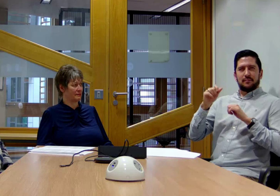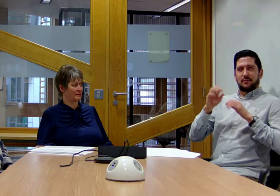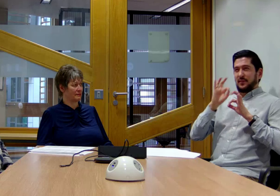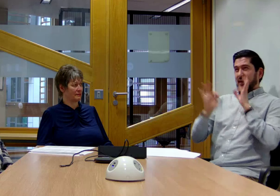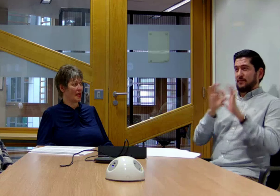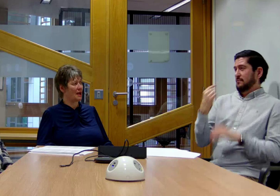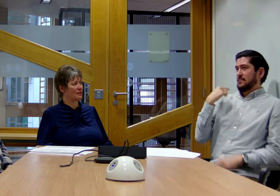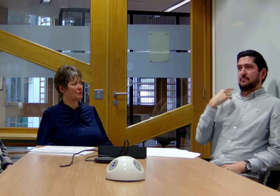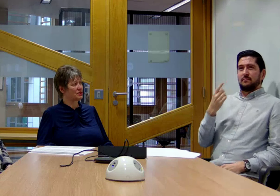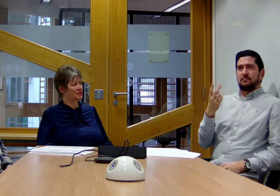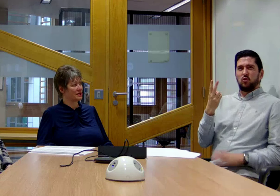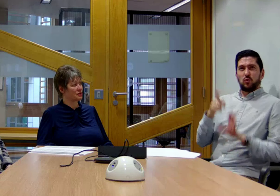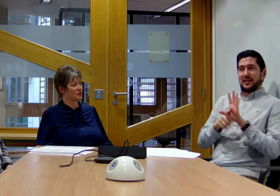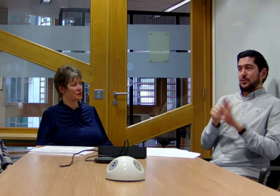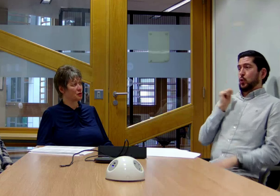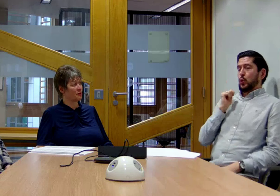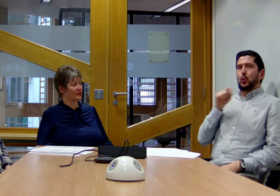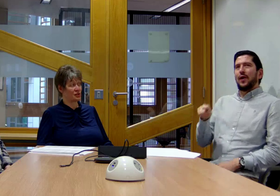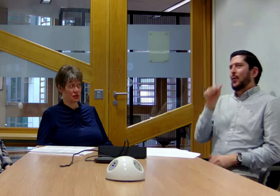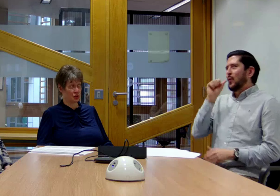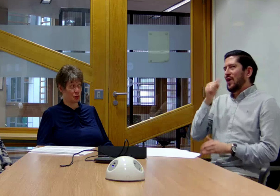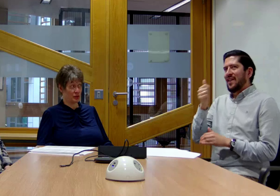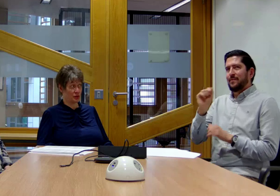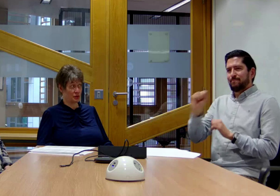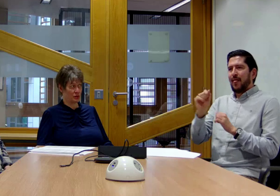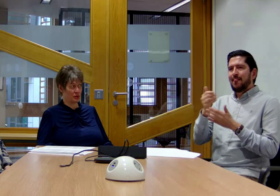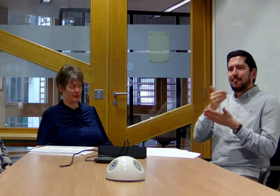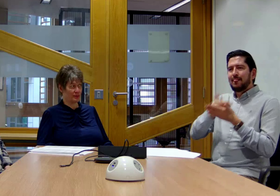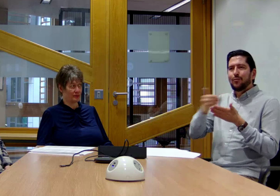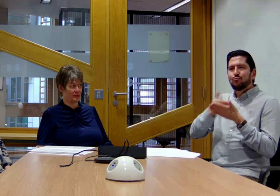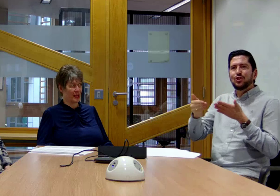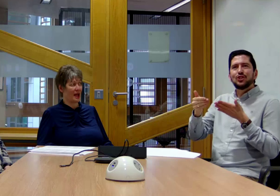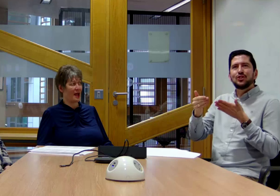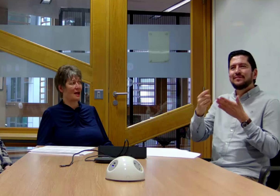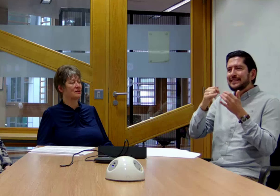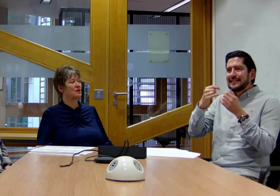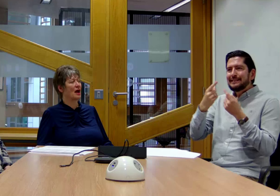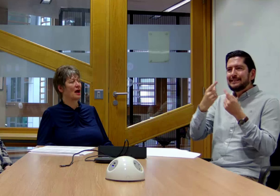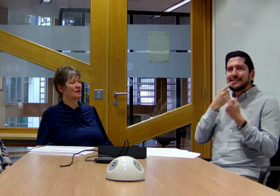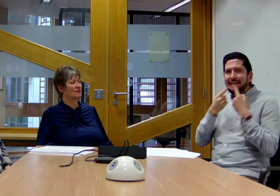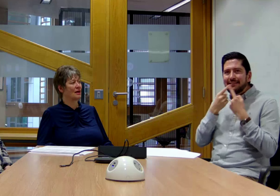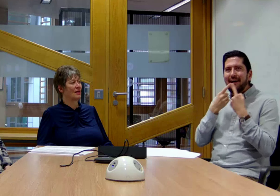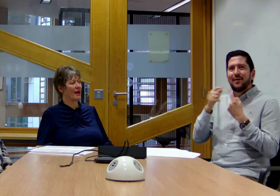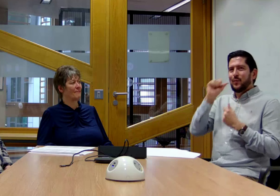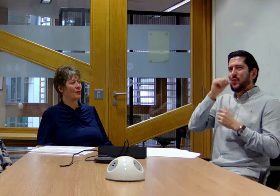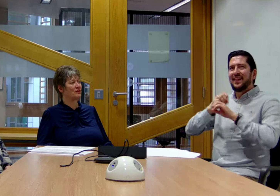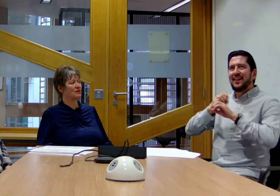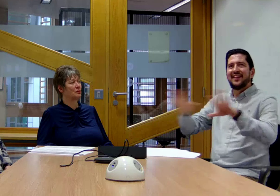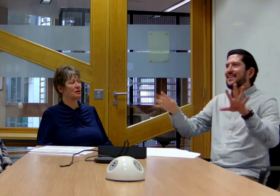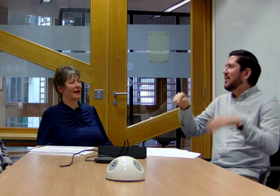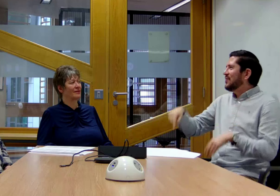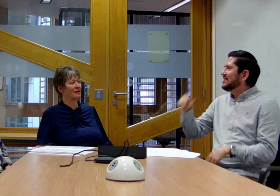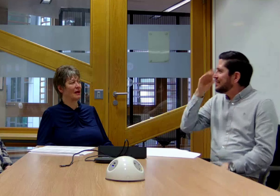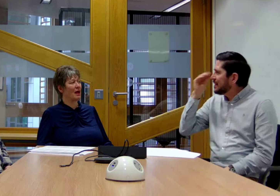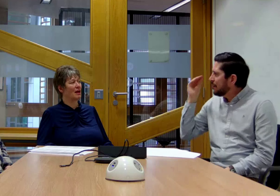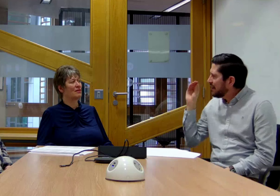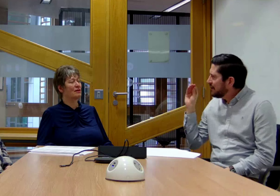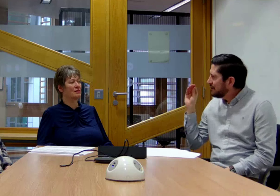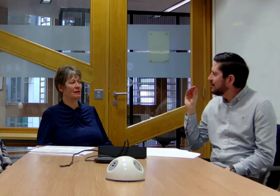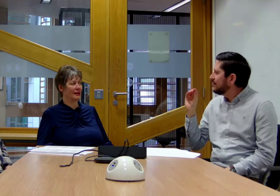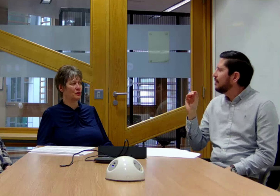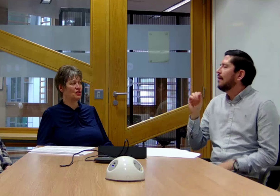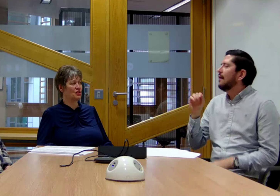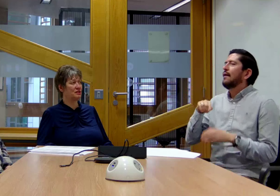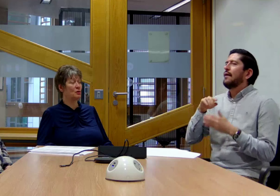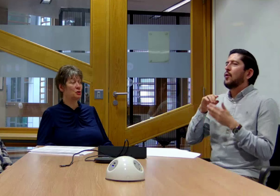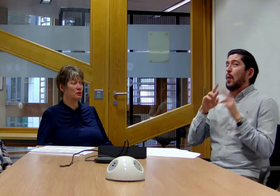Recently, there was the Census that took place just two years ago, and I think that at that